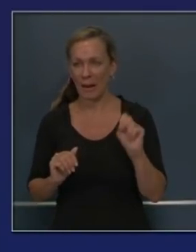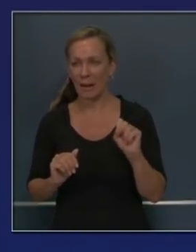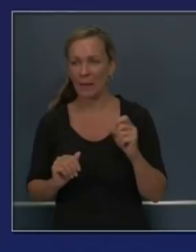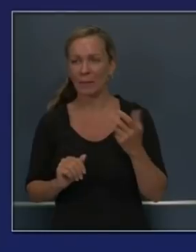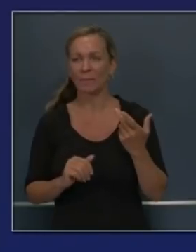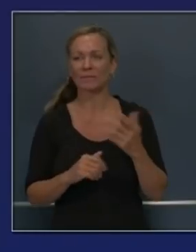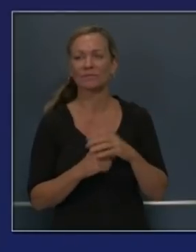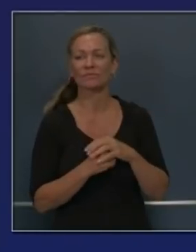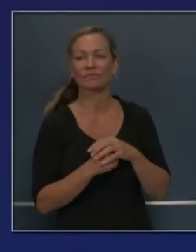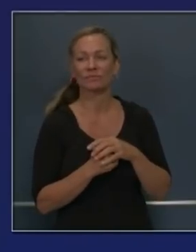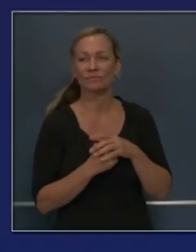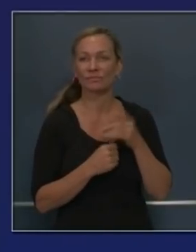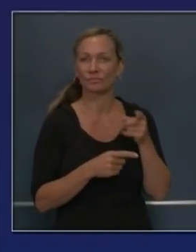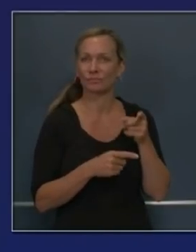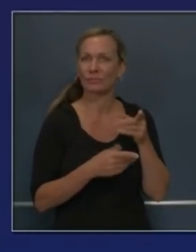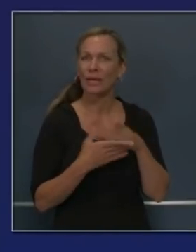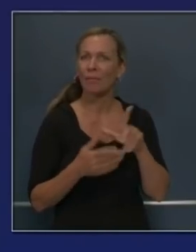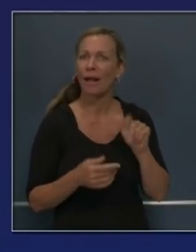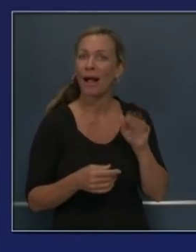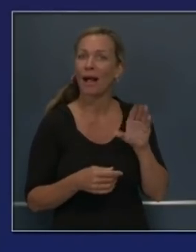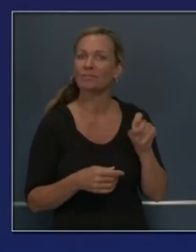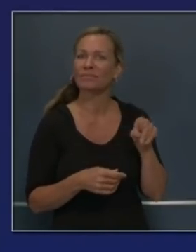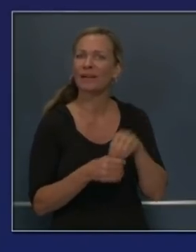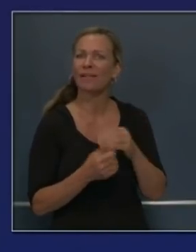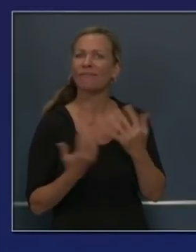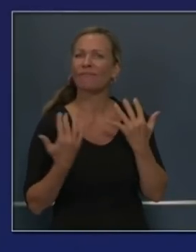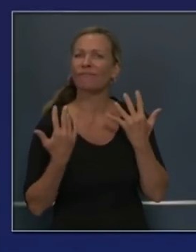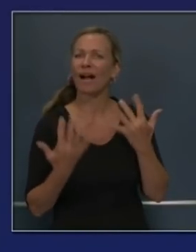IN FACT WE HAVE 11 OF OUR OWN